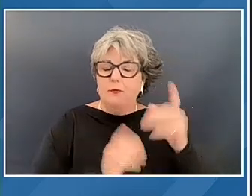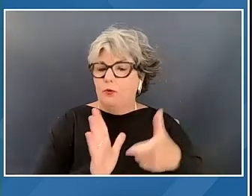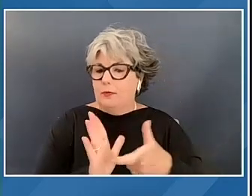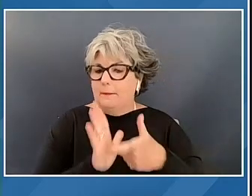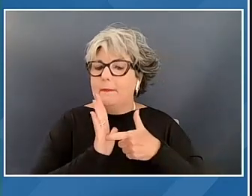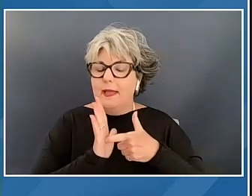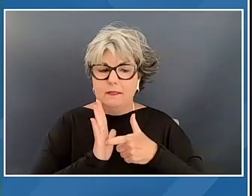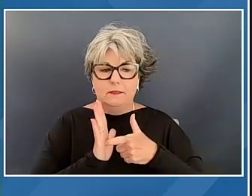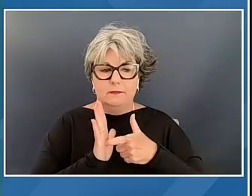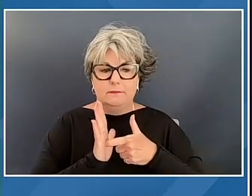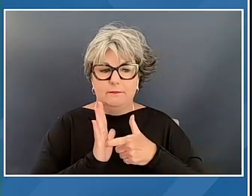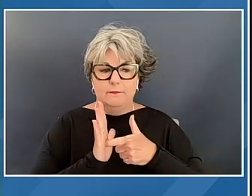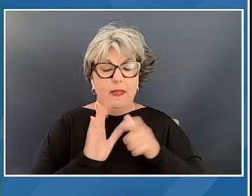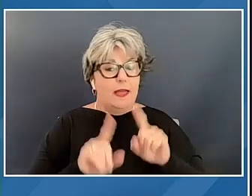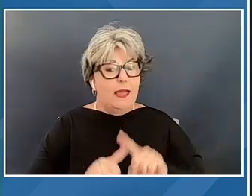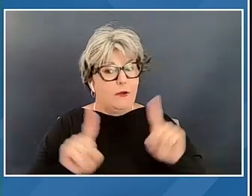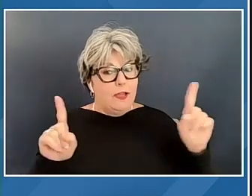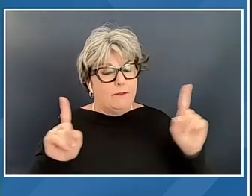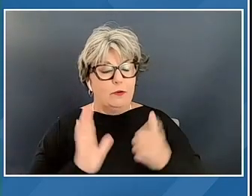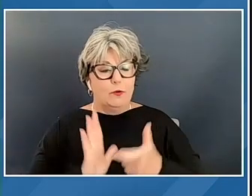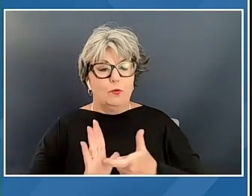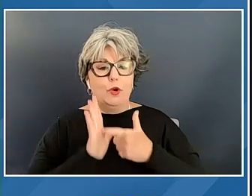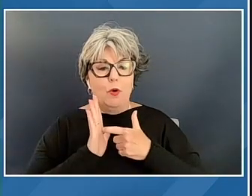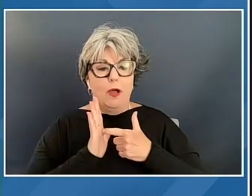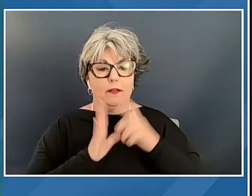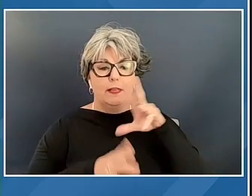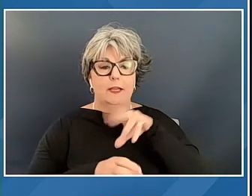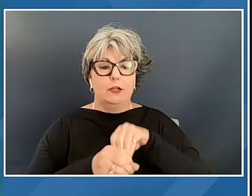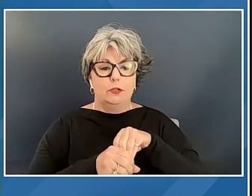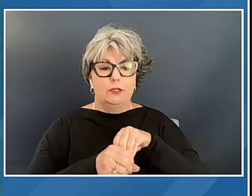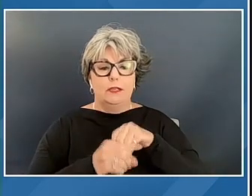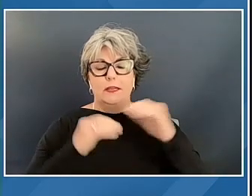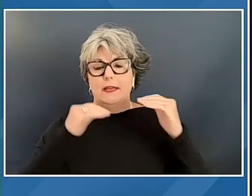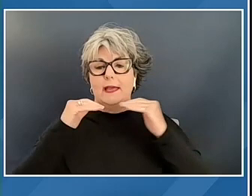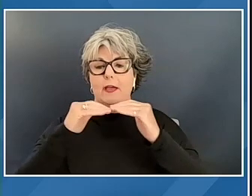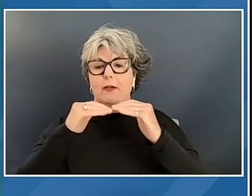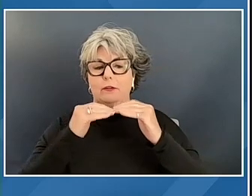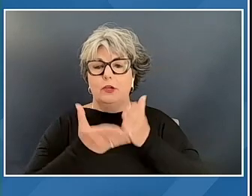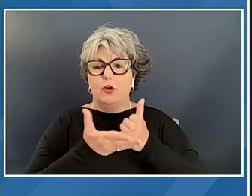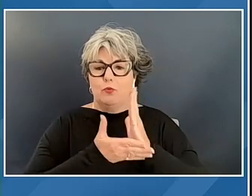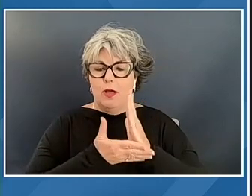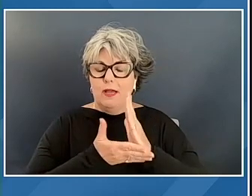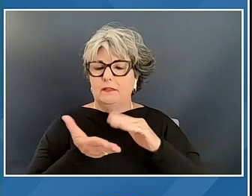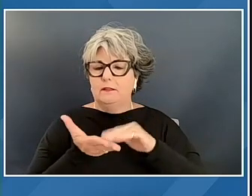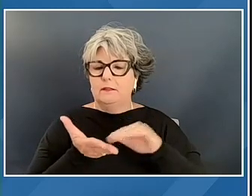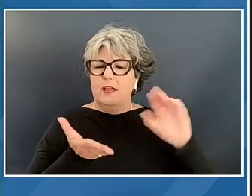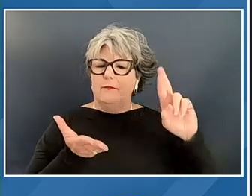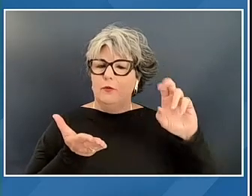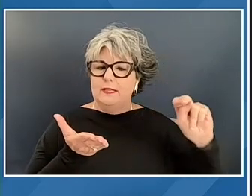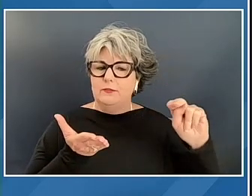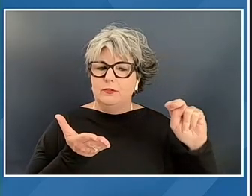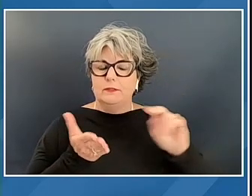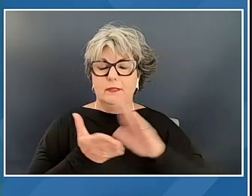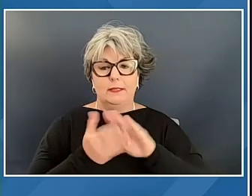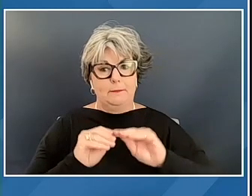however acquired, including any equity or any right of redemption. In plainer language and for our purposes,